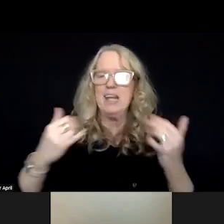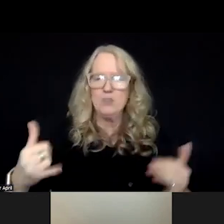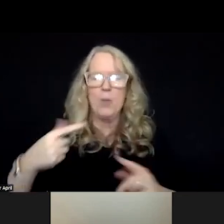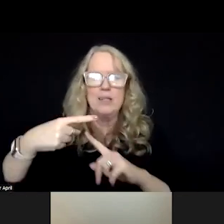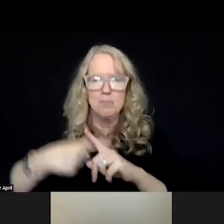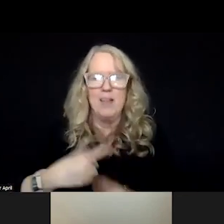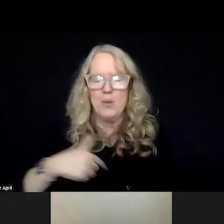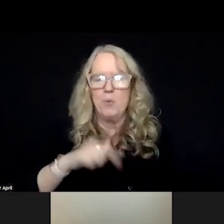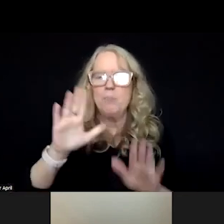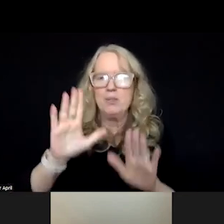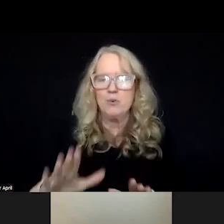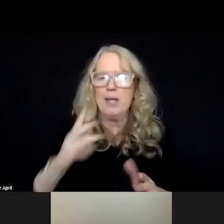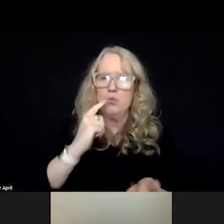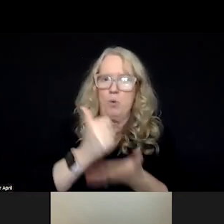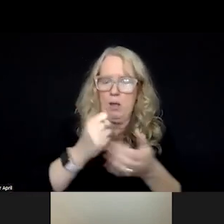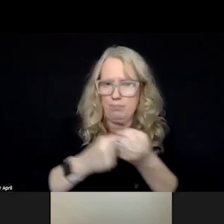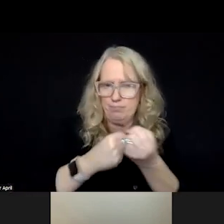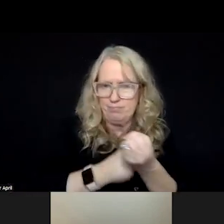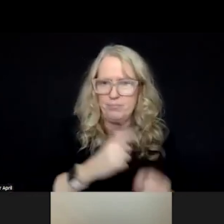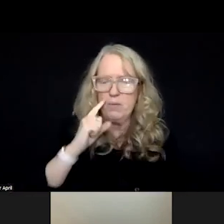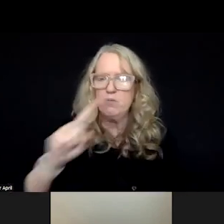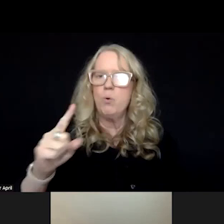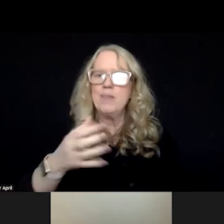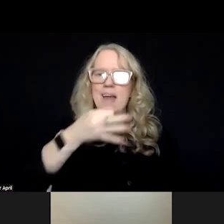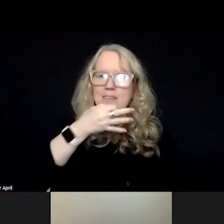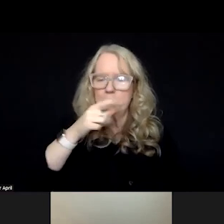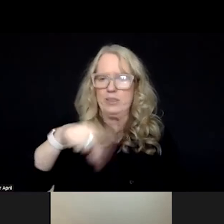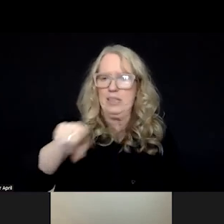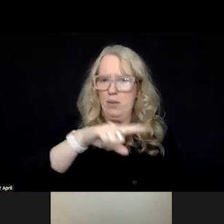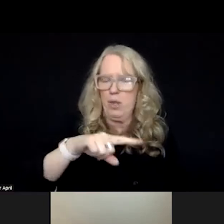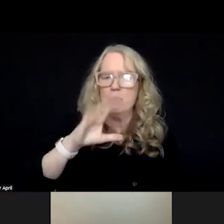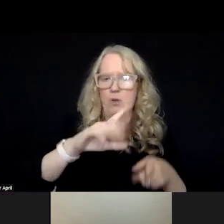BE GREAT TO LEVERAGE ALL OF THE SUBJECT MATTER EXPERTISE AND GET